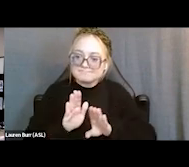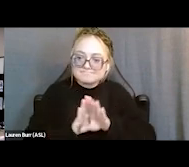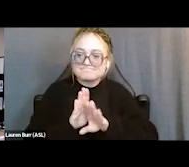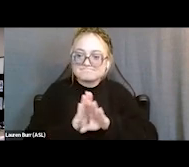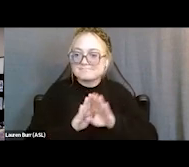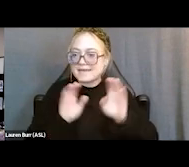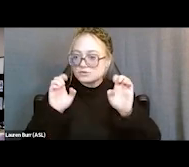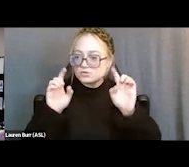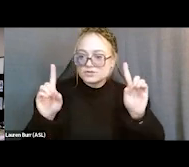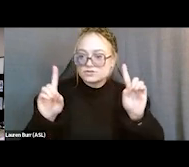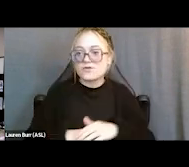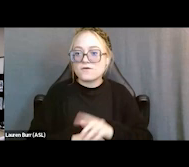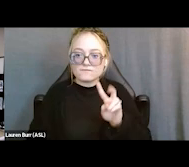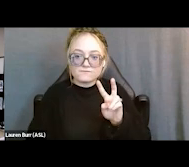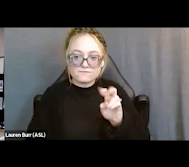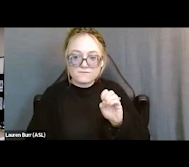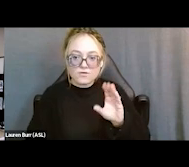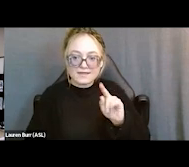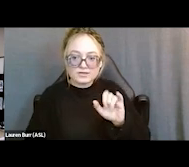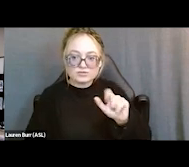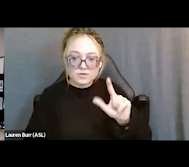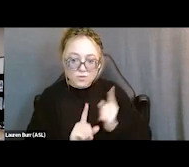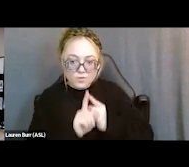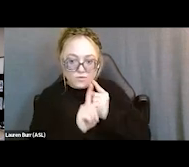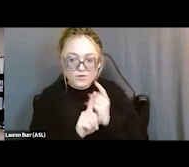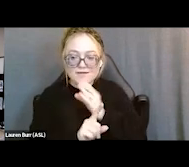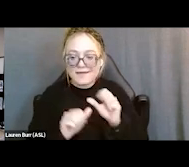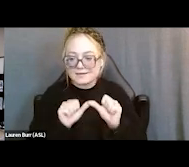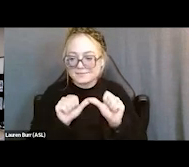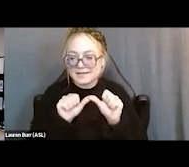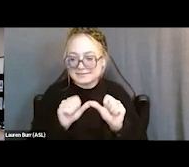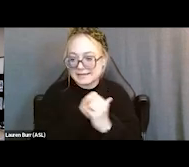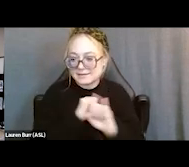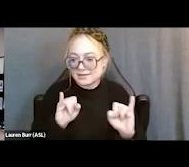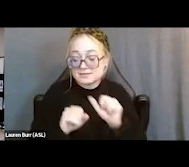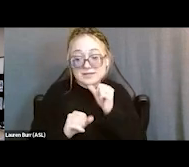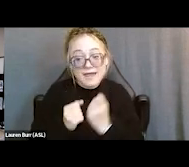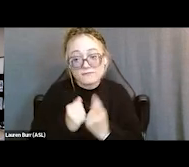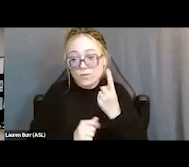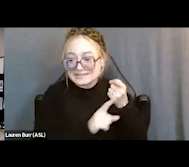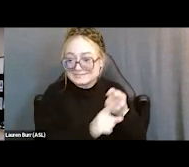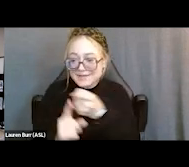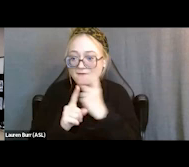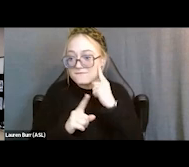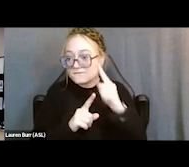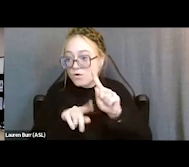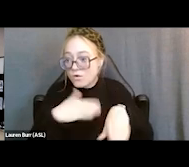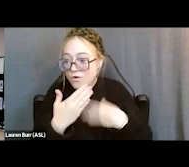to maintain independence, depending. Not everybody is impacted in all these areas, but these are some of the common areas.